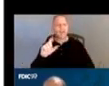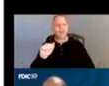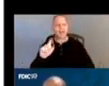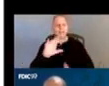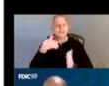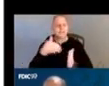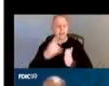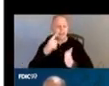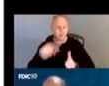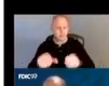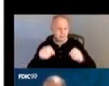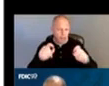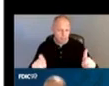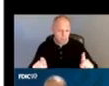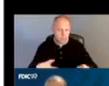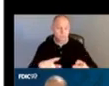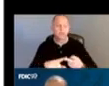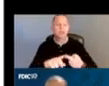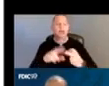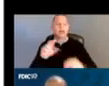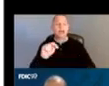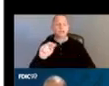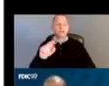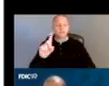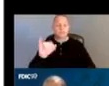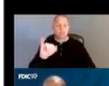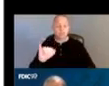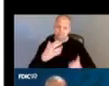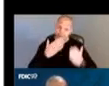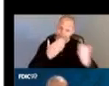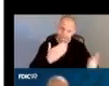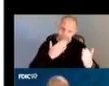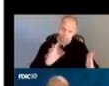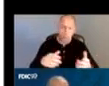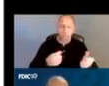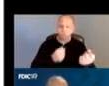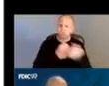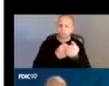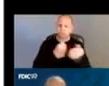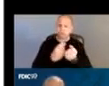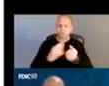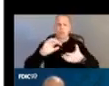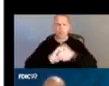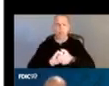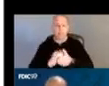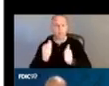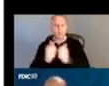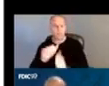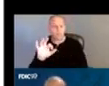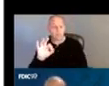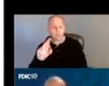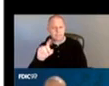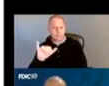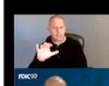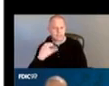and National Disability Institute and long-time supporter of FDIC Money Smart.